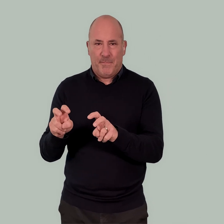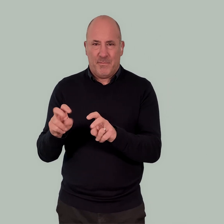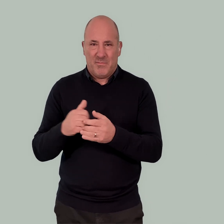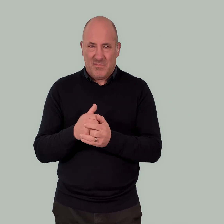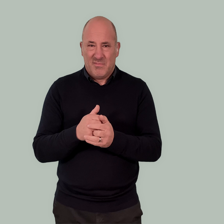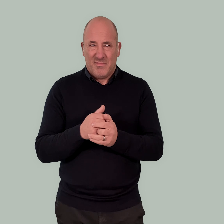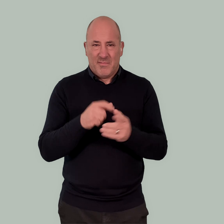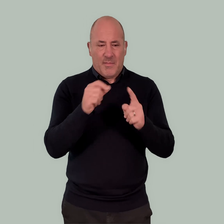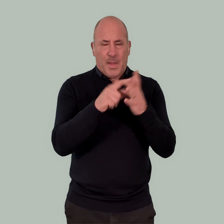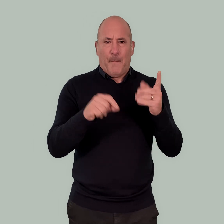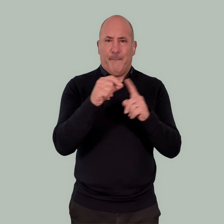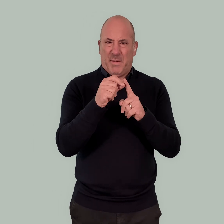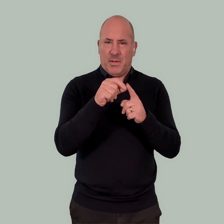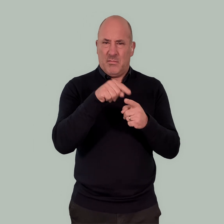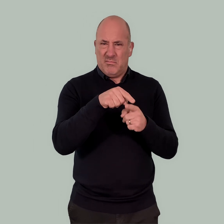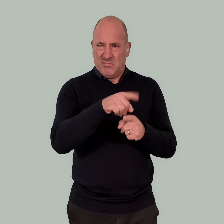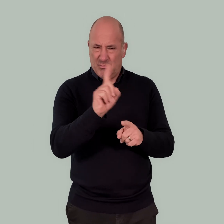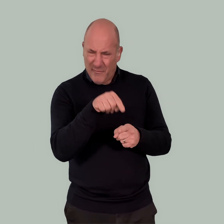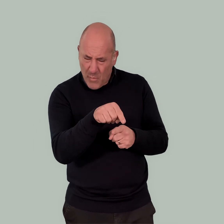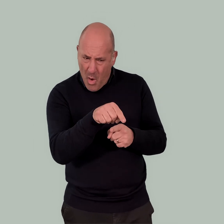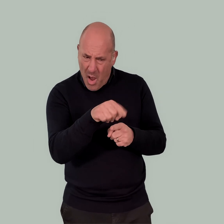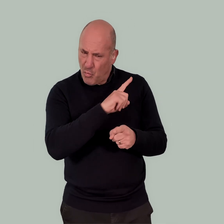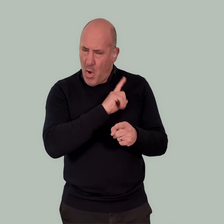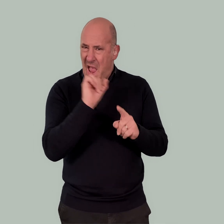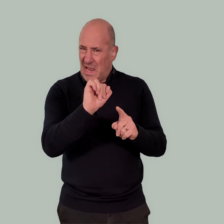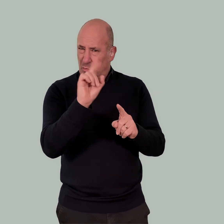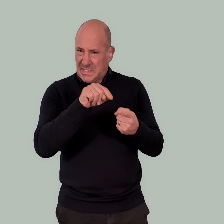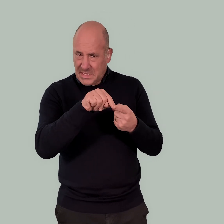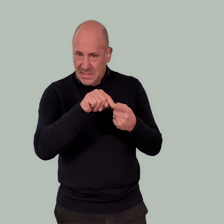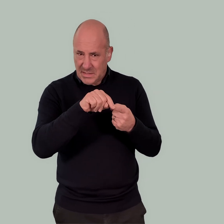the role and purpose of PIP;